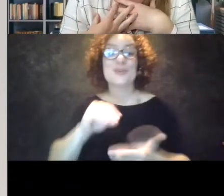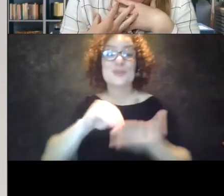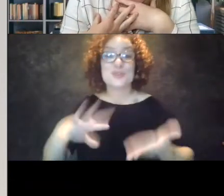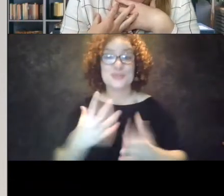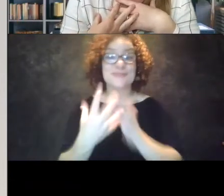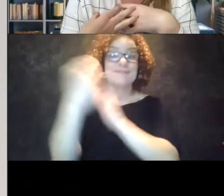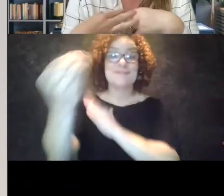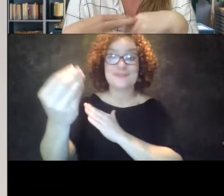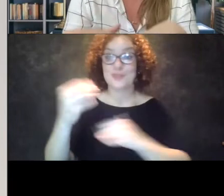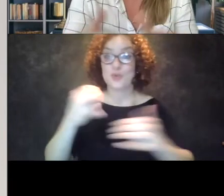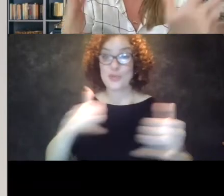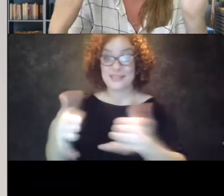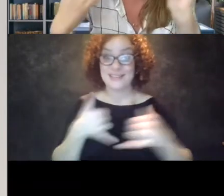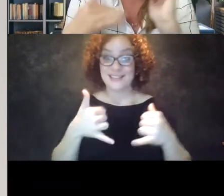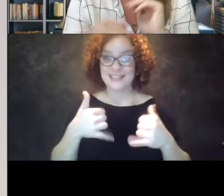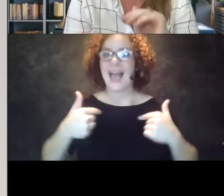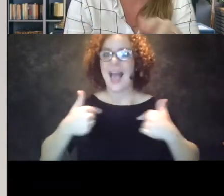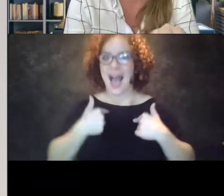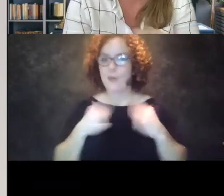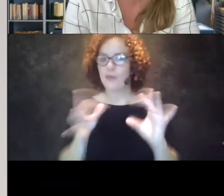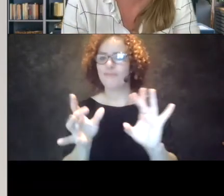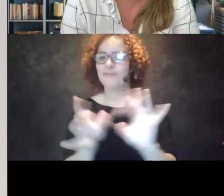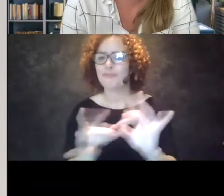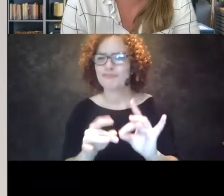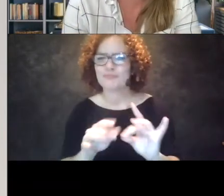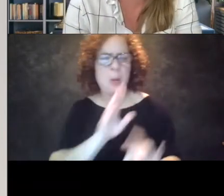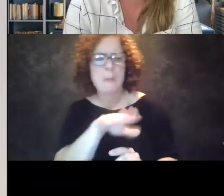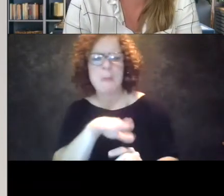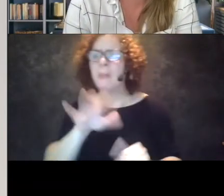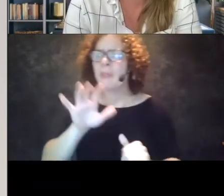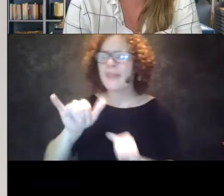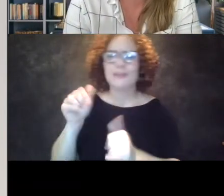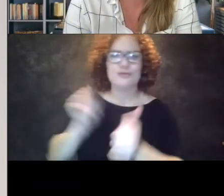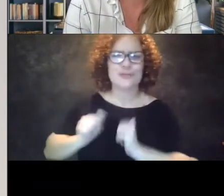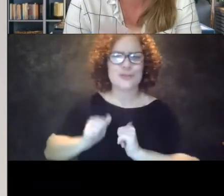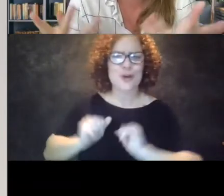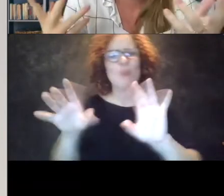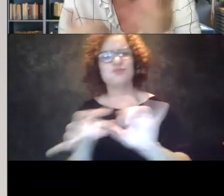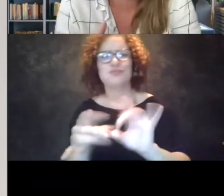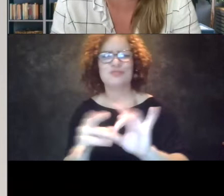it up and then have their conversation kind of continue without without me because I don't